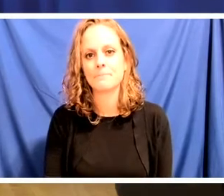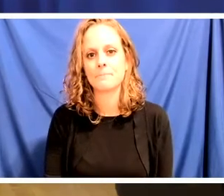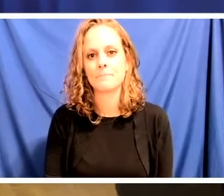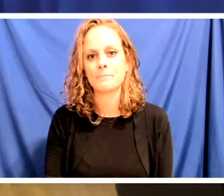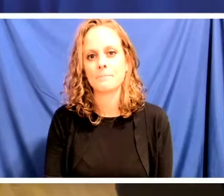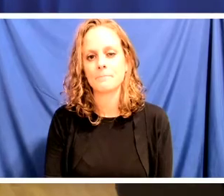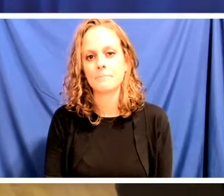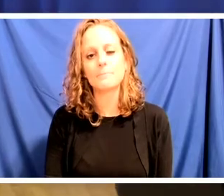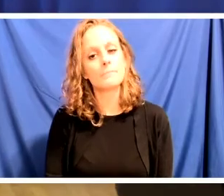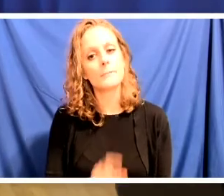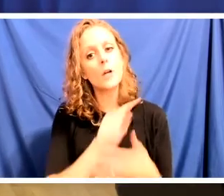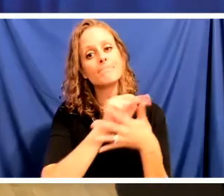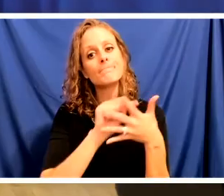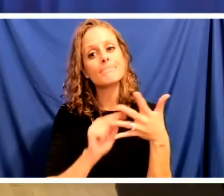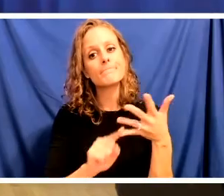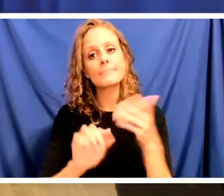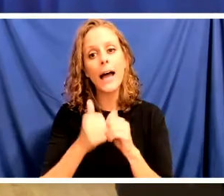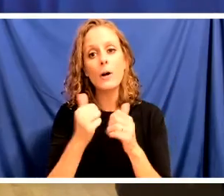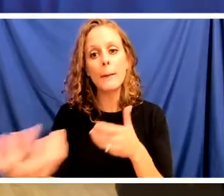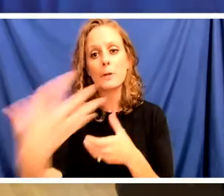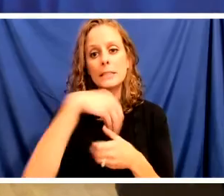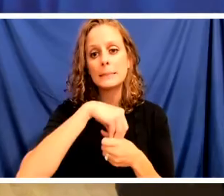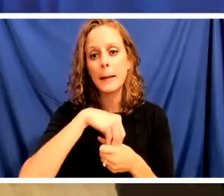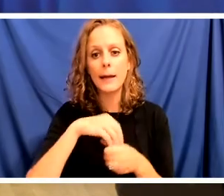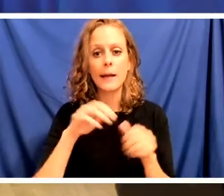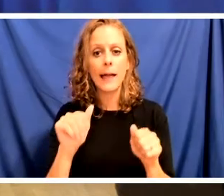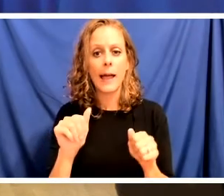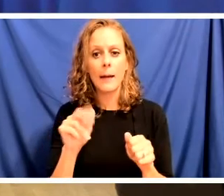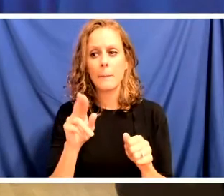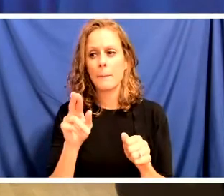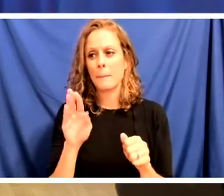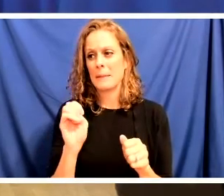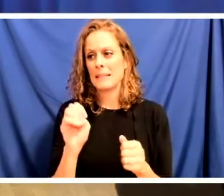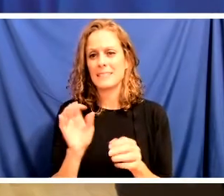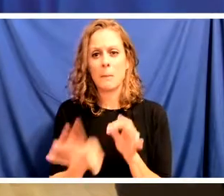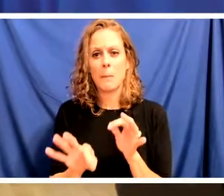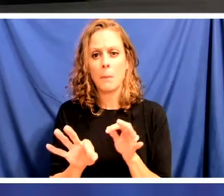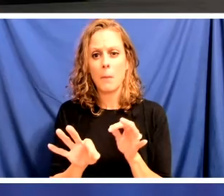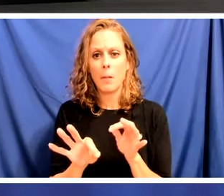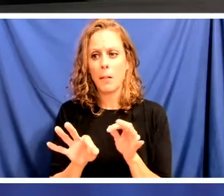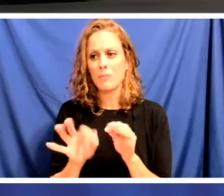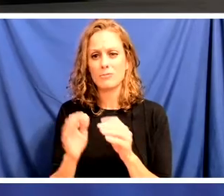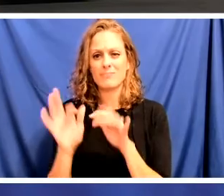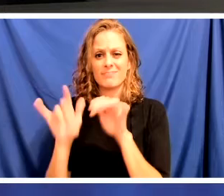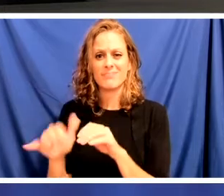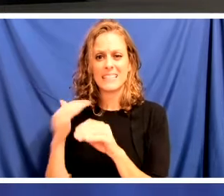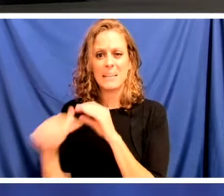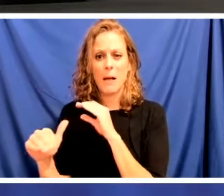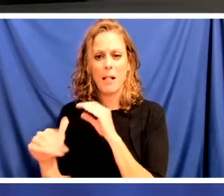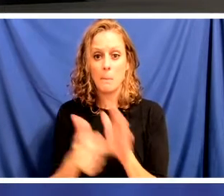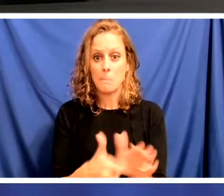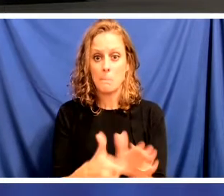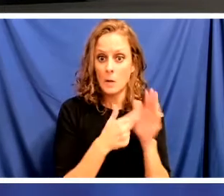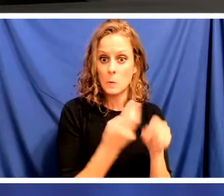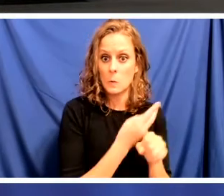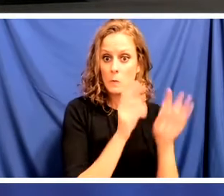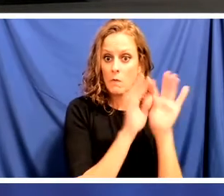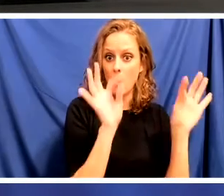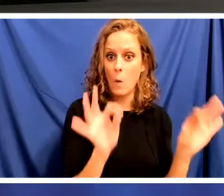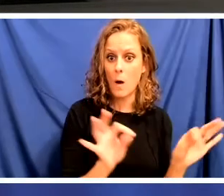SacGov: And again, it can be as informal as an email as well, so you don't have to use the form, but it does help you can also print them out to distribute.